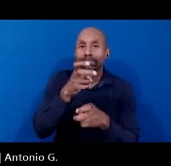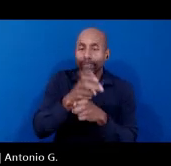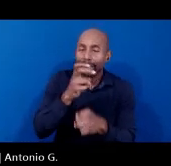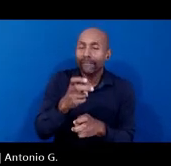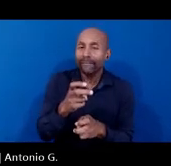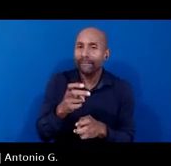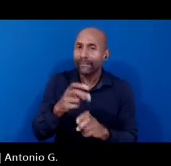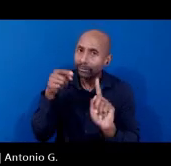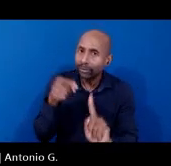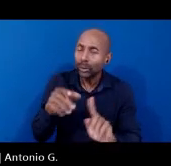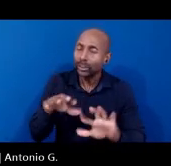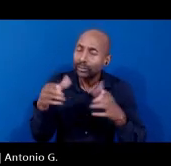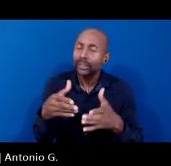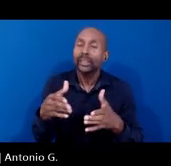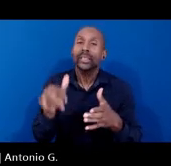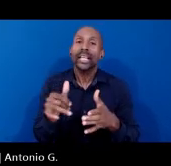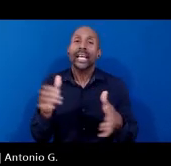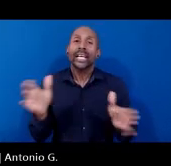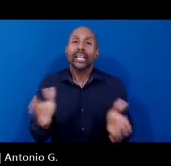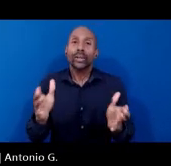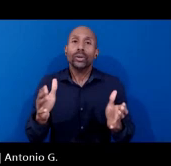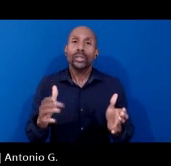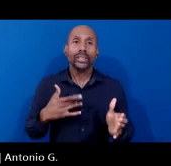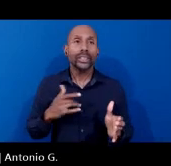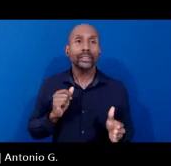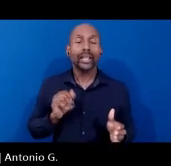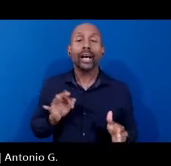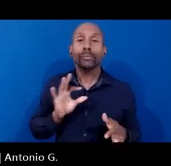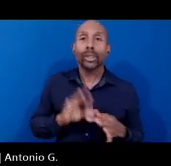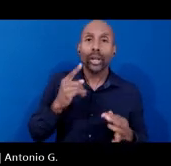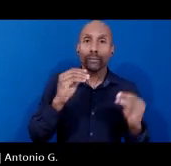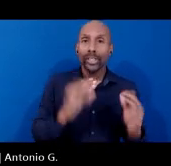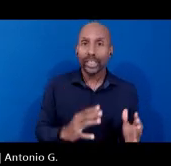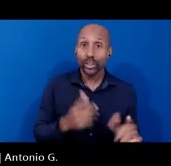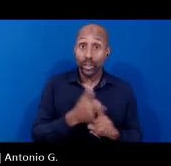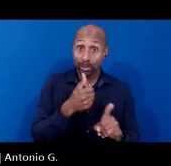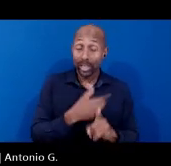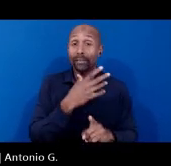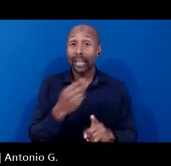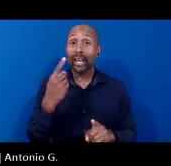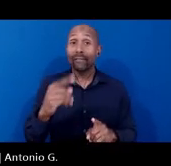of belonging for themselves, their peers and their students. And I would love it.